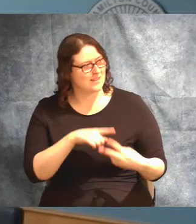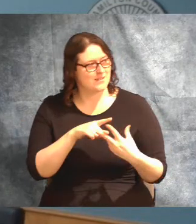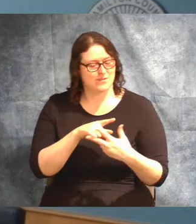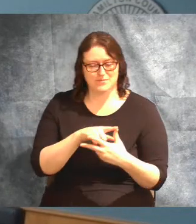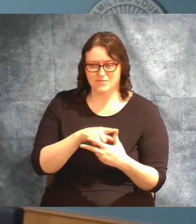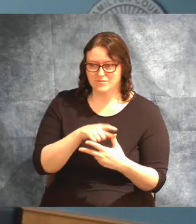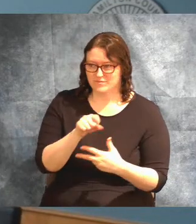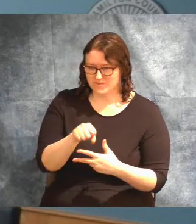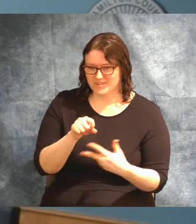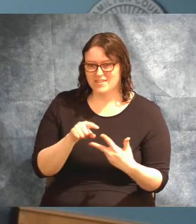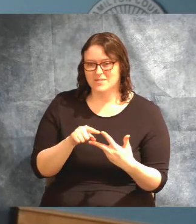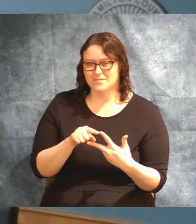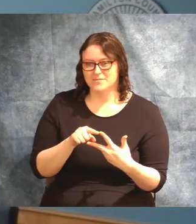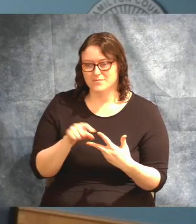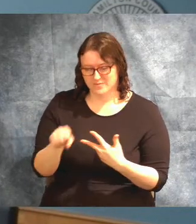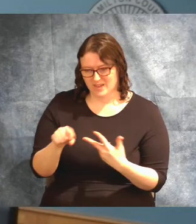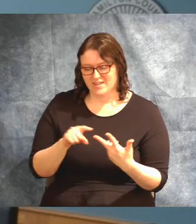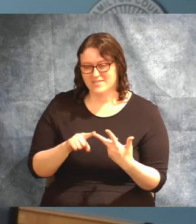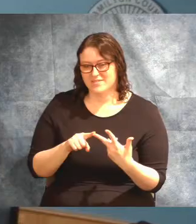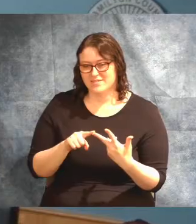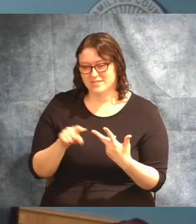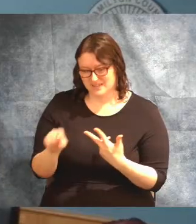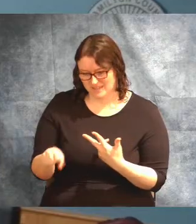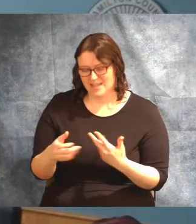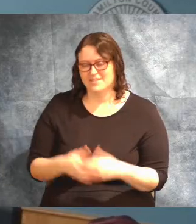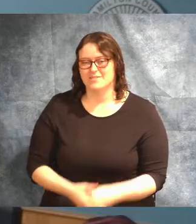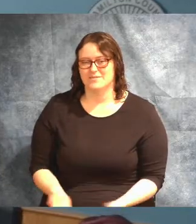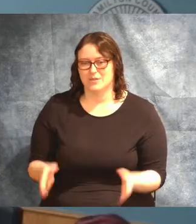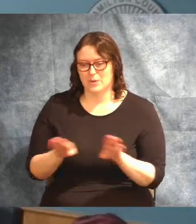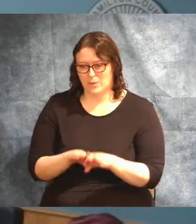Summerow Dumas. Yes. Commissioner Reece. Yes. Commissioner Driehaus. Yes. Thank you.